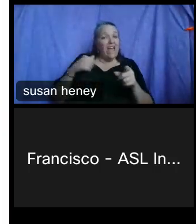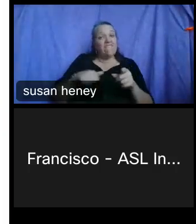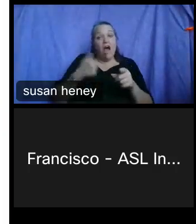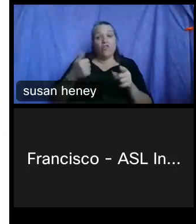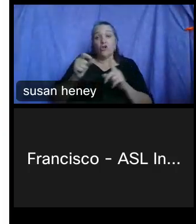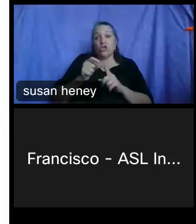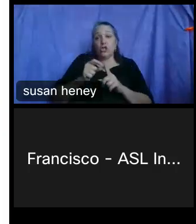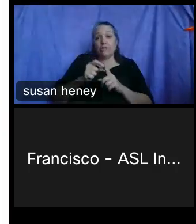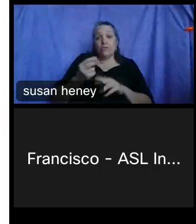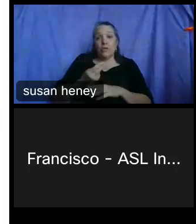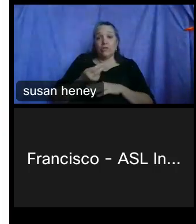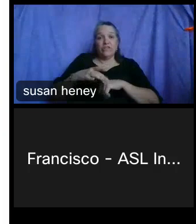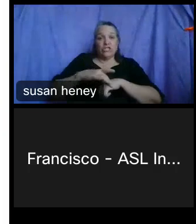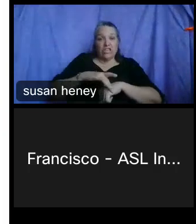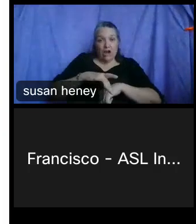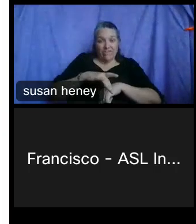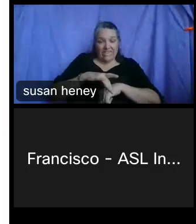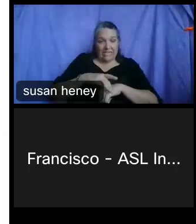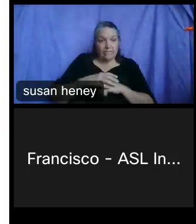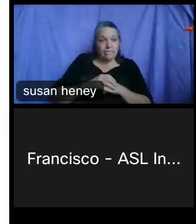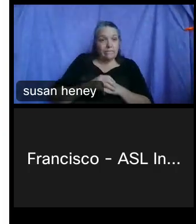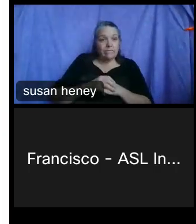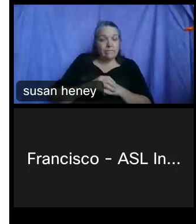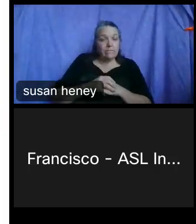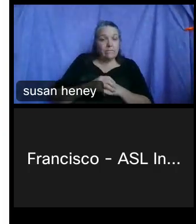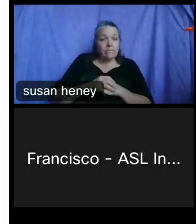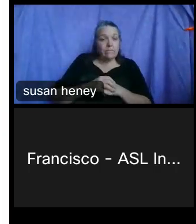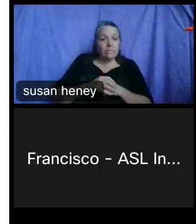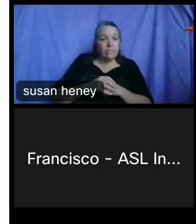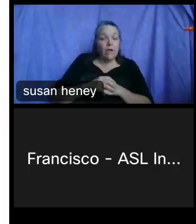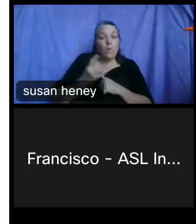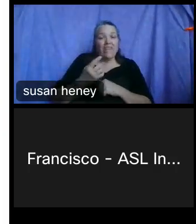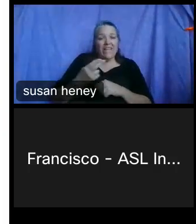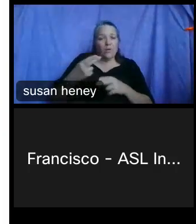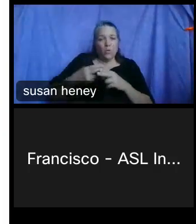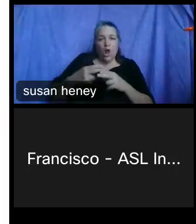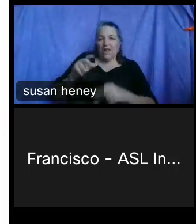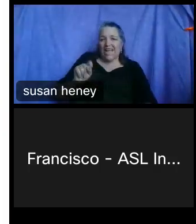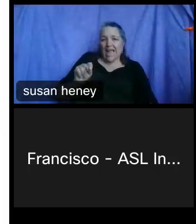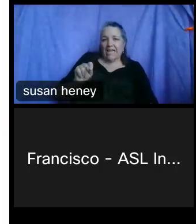The most prominent of which is a division known as a census tract. Industries such